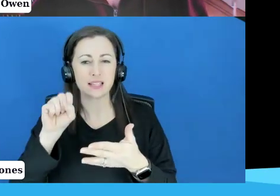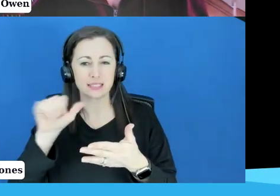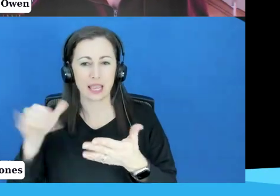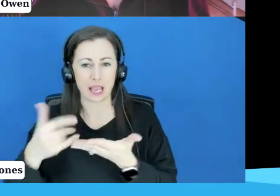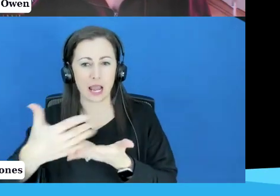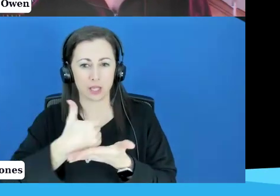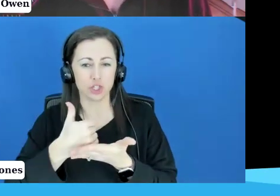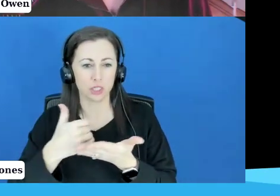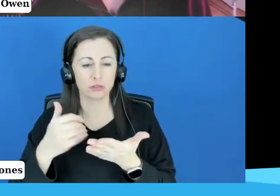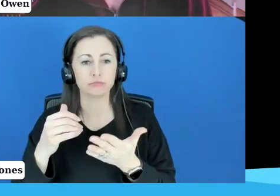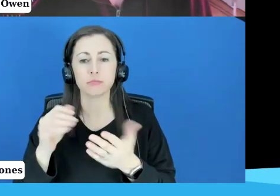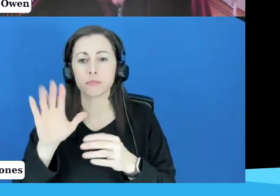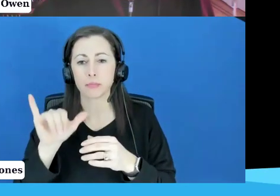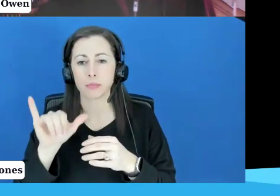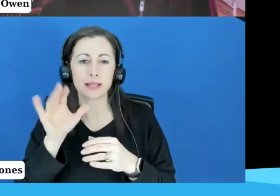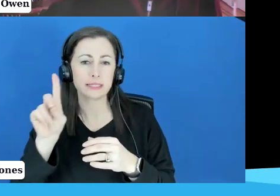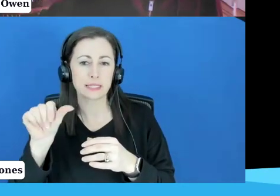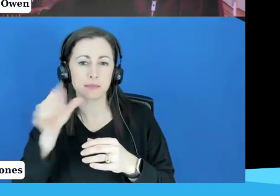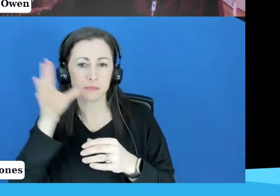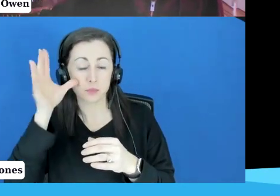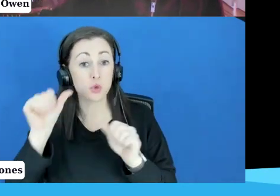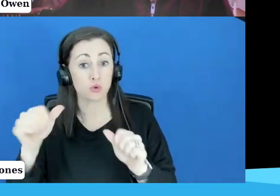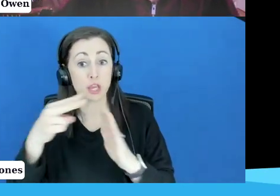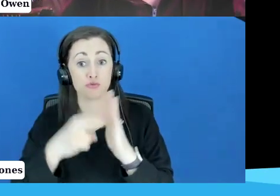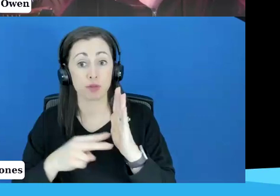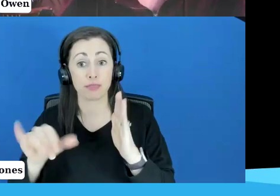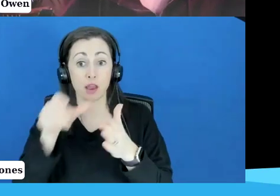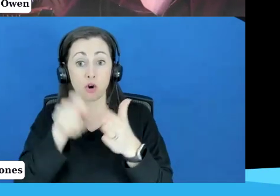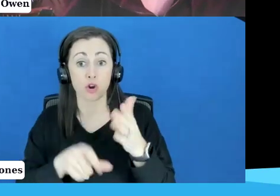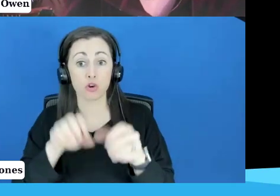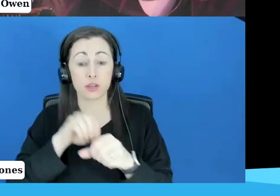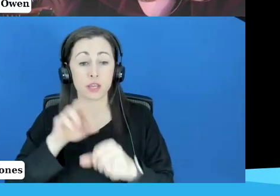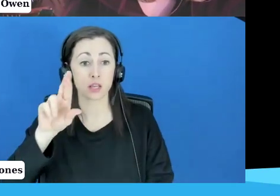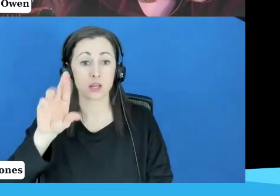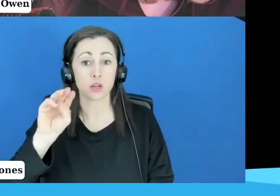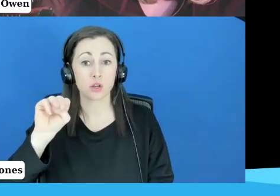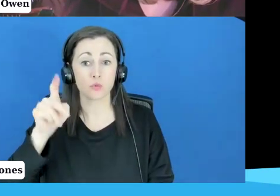You can also read this excerpt in Romper, which I believe is going to be linked in our chat.